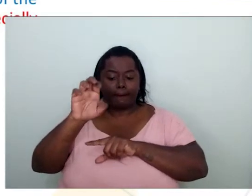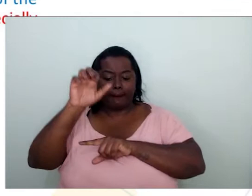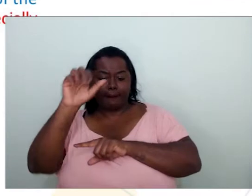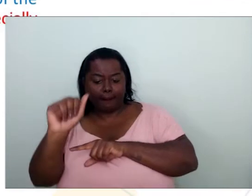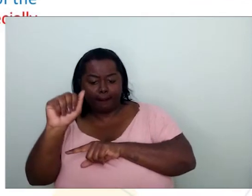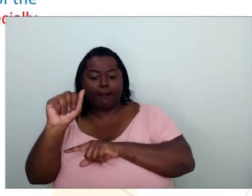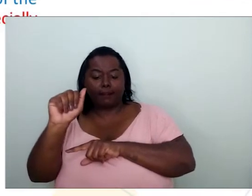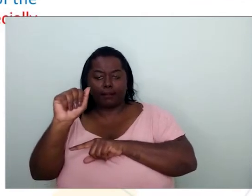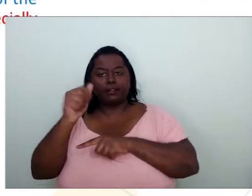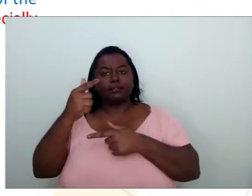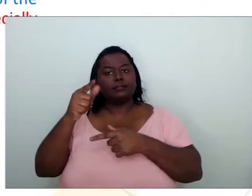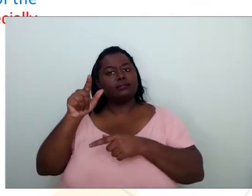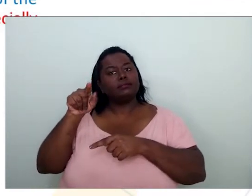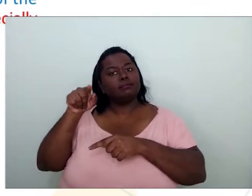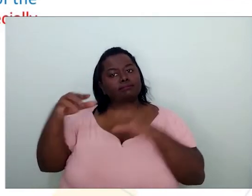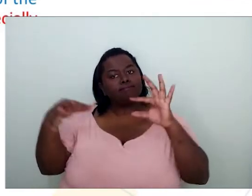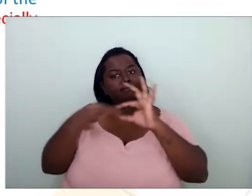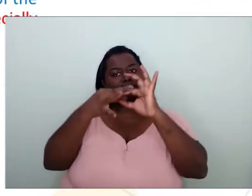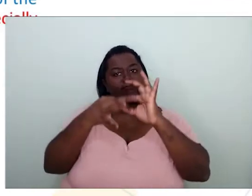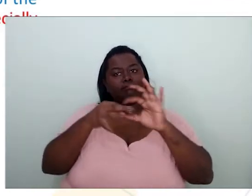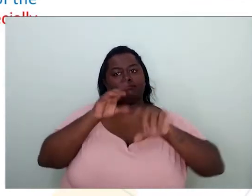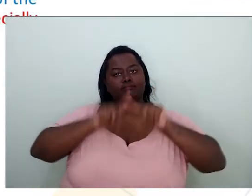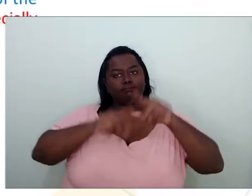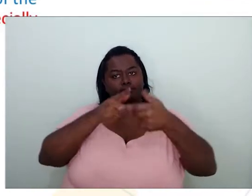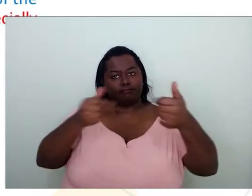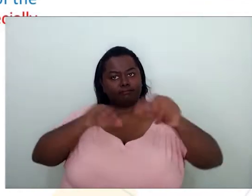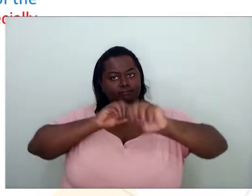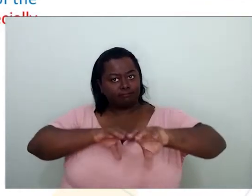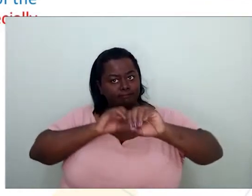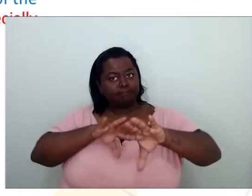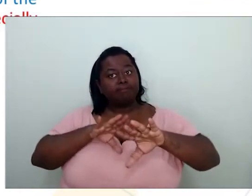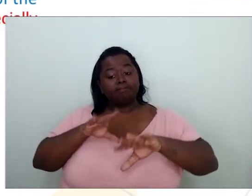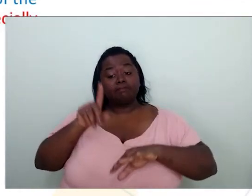justifiable so we say all right, you know, because you know we want to make